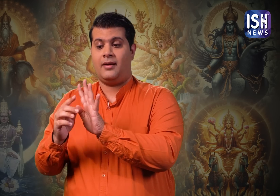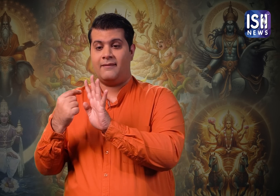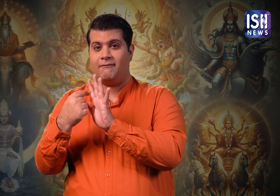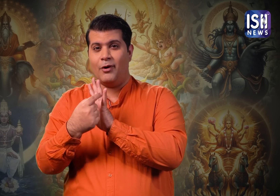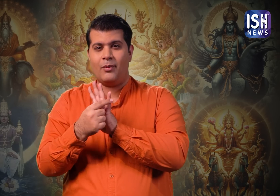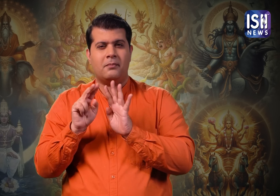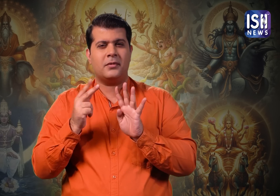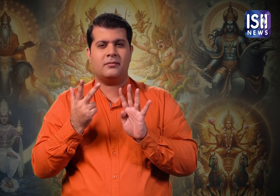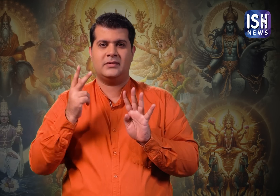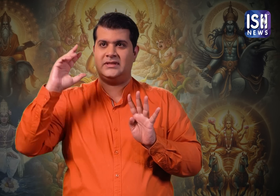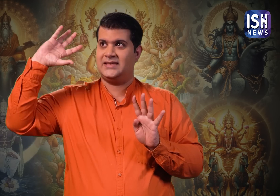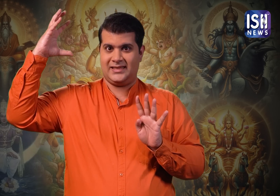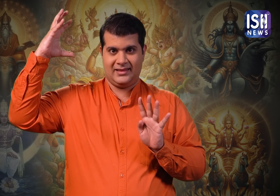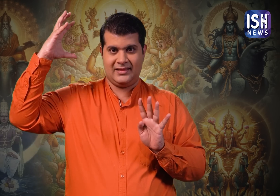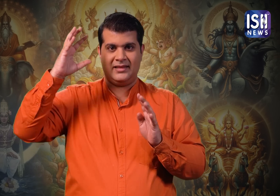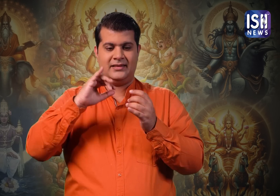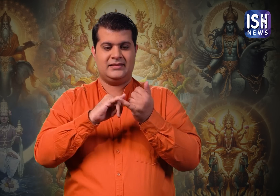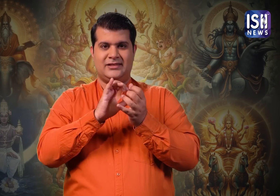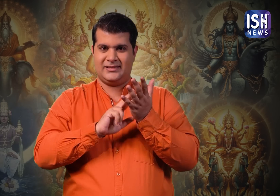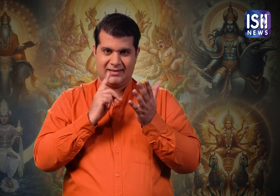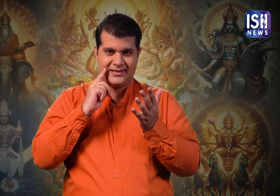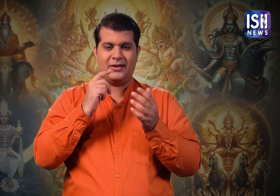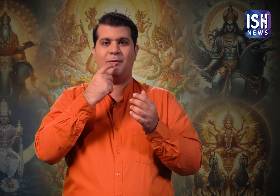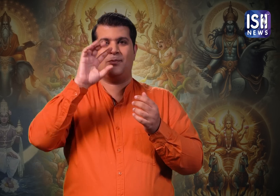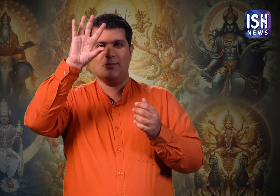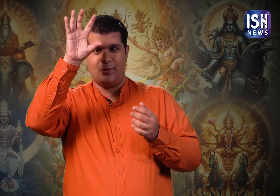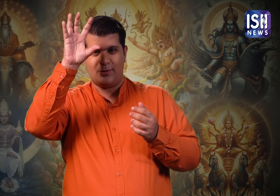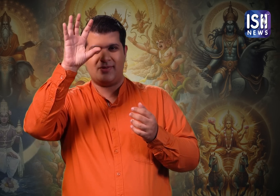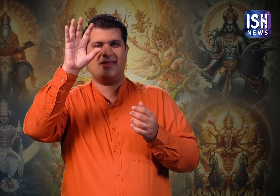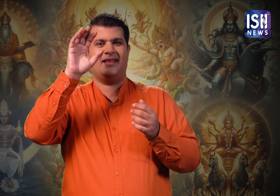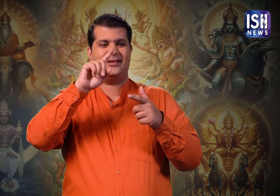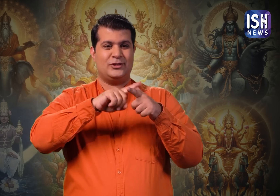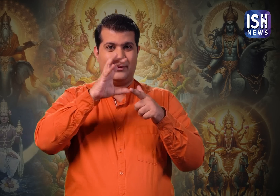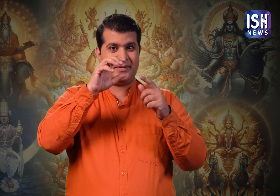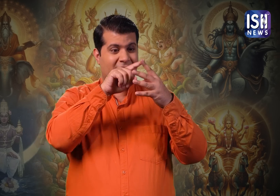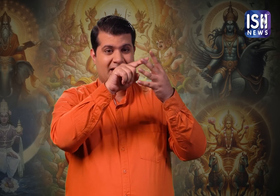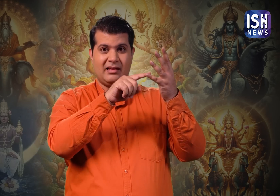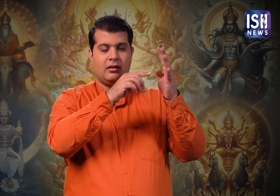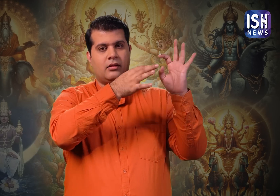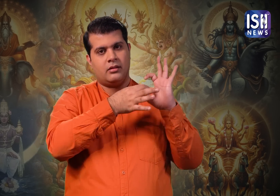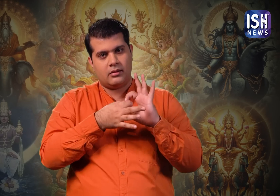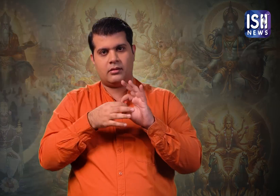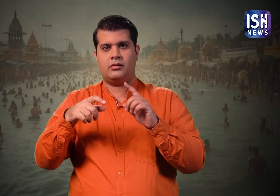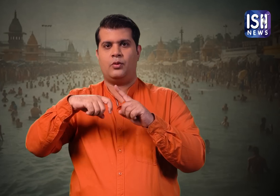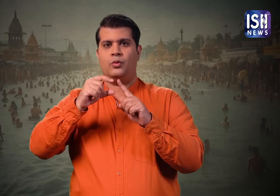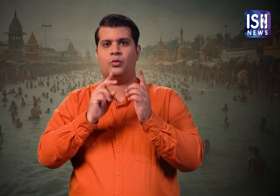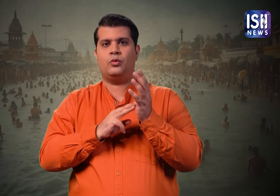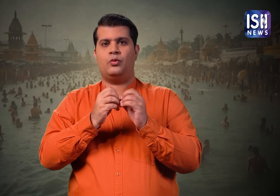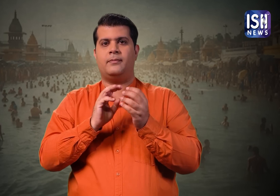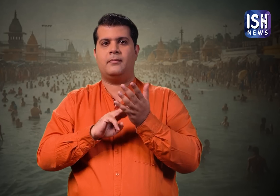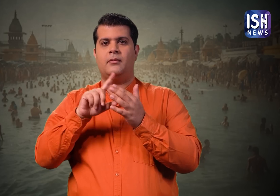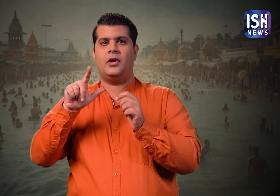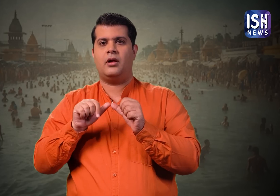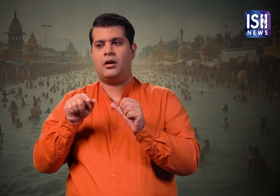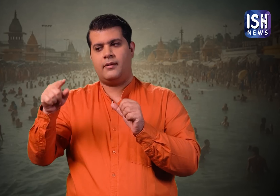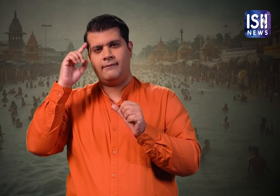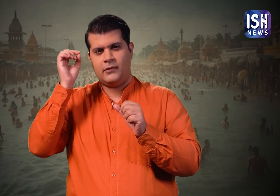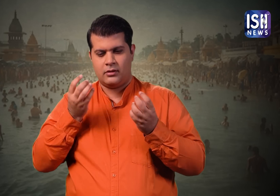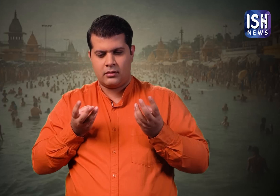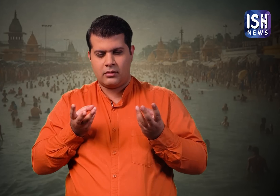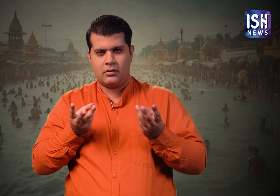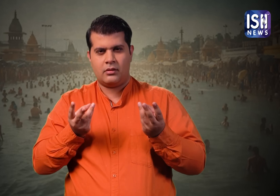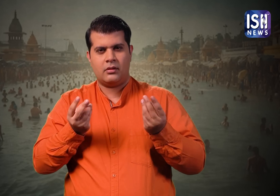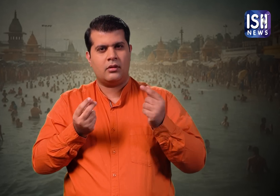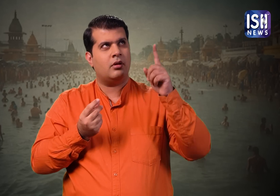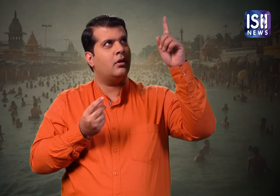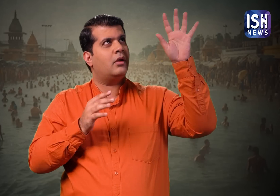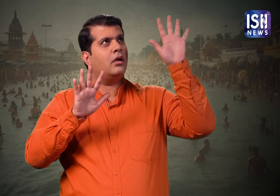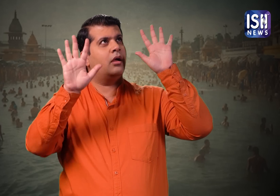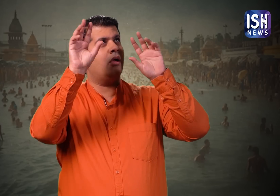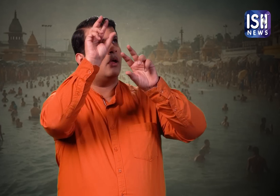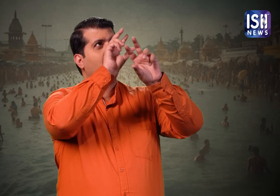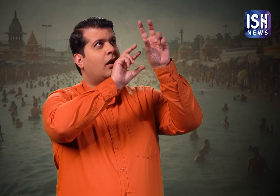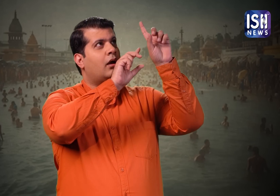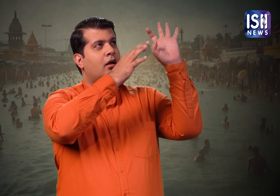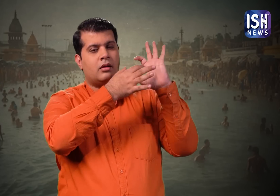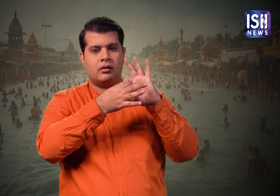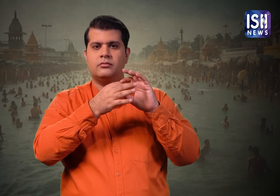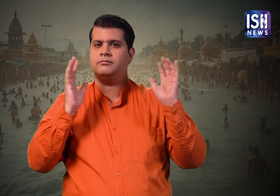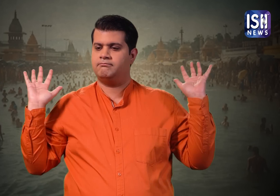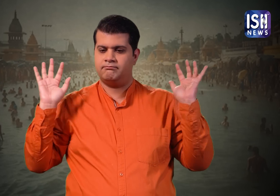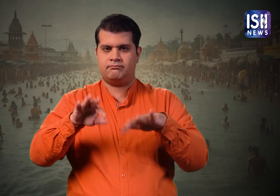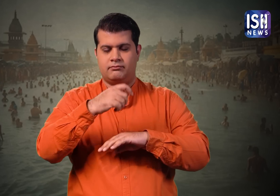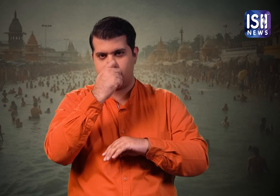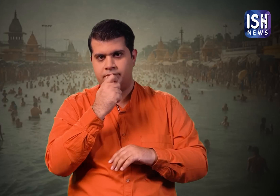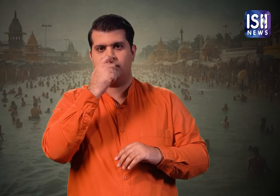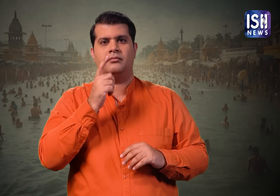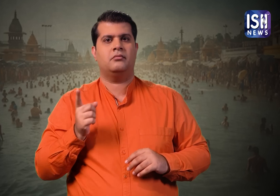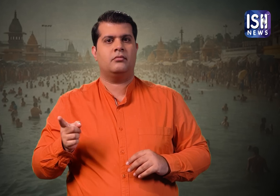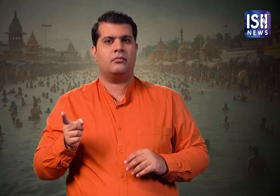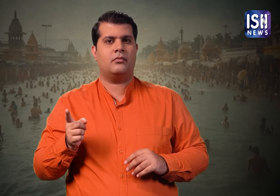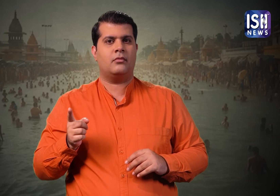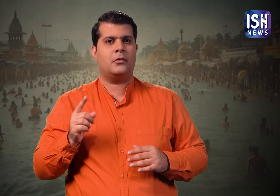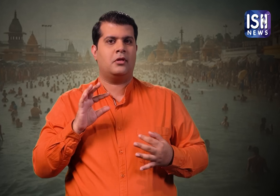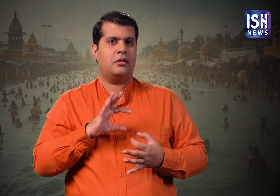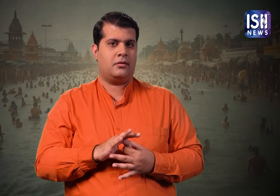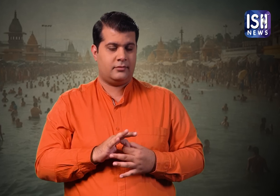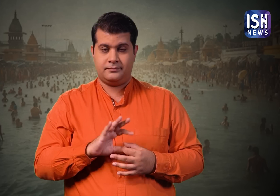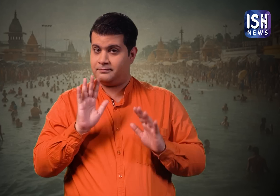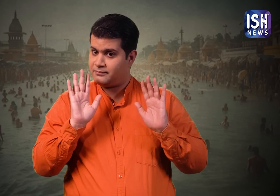That is why Kumbh Mela is organized based on the special astrological positions of the Sun, Moon and Jupiter.